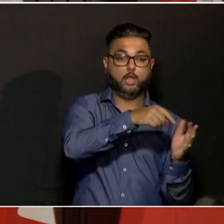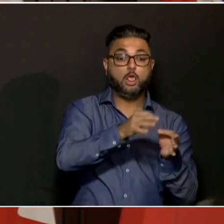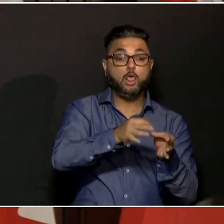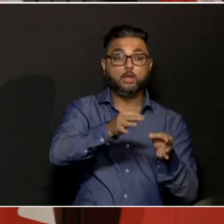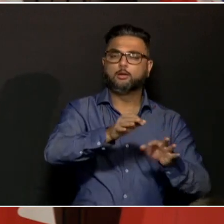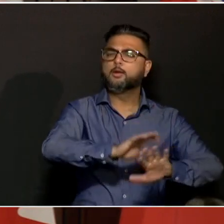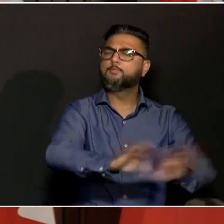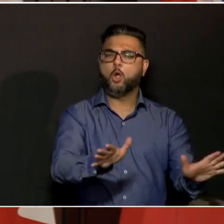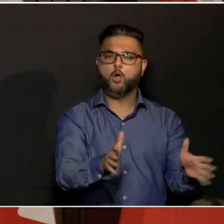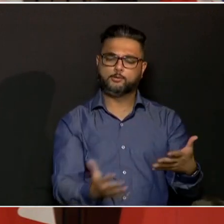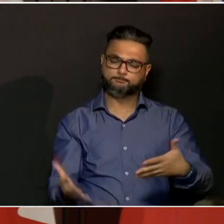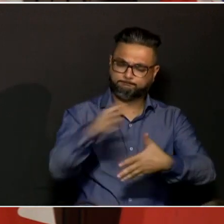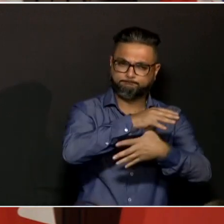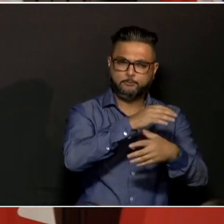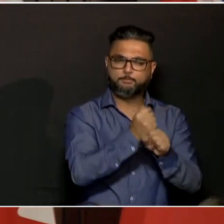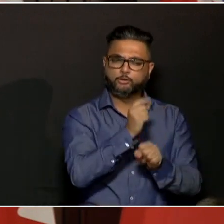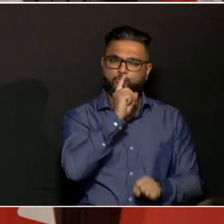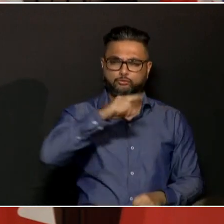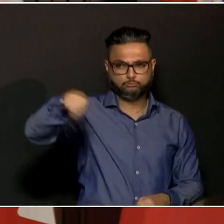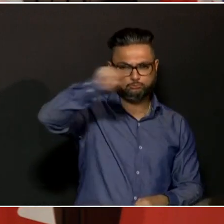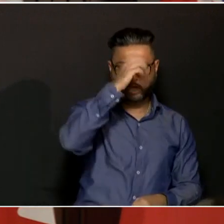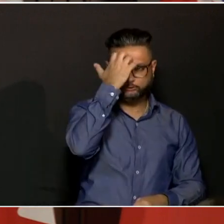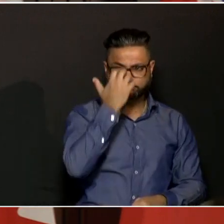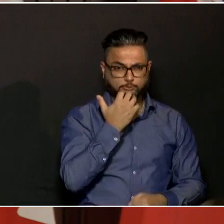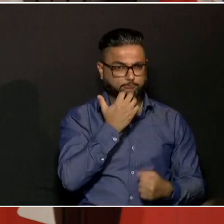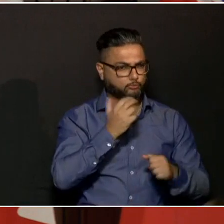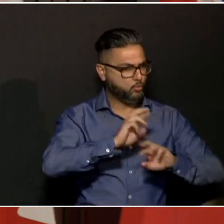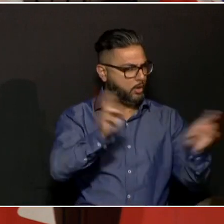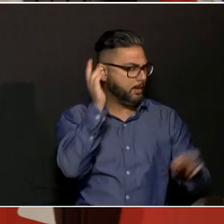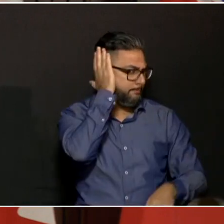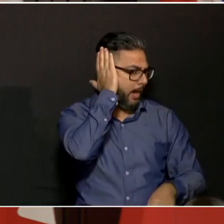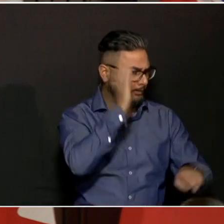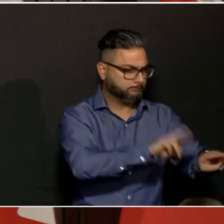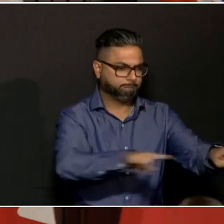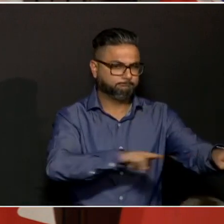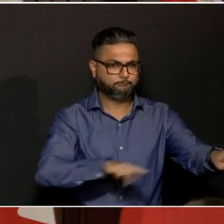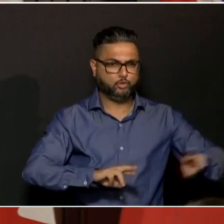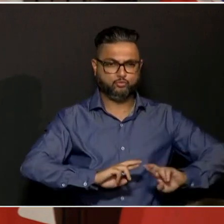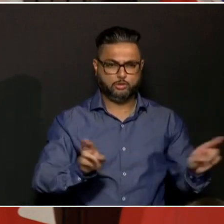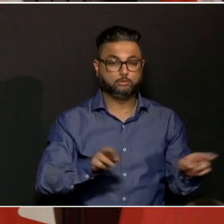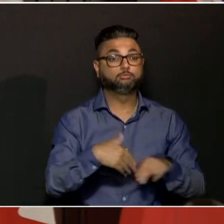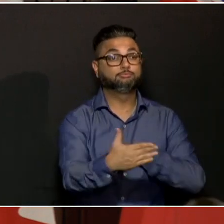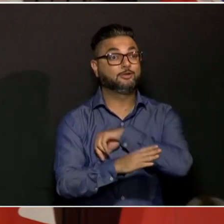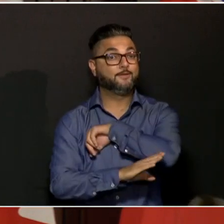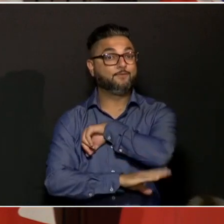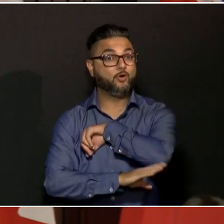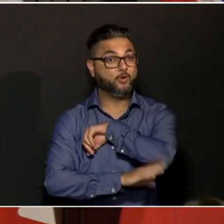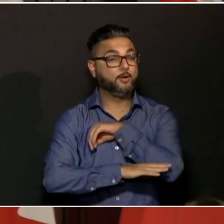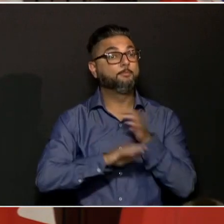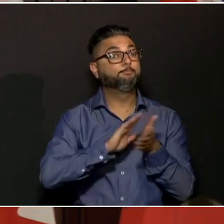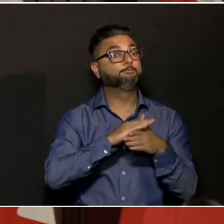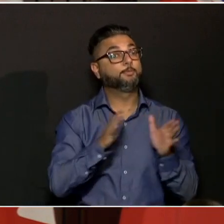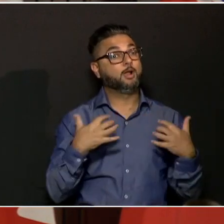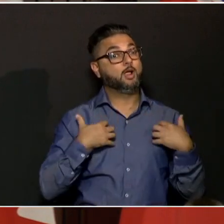to make sure we have enough hospital beds. It is the fault of the public health measures